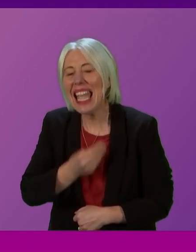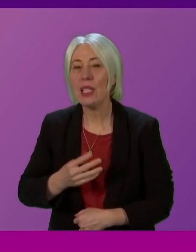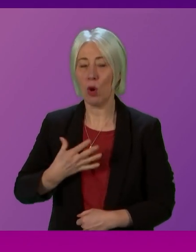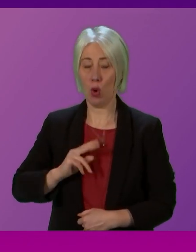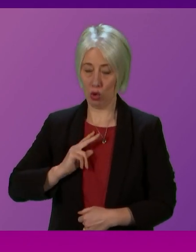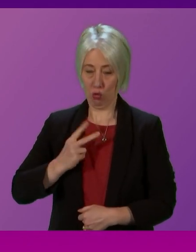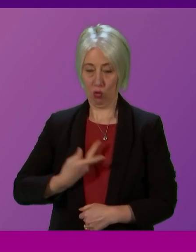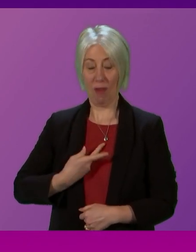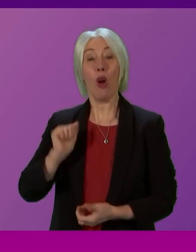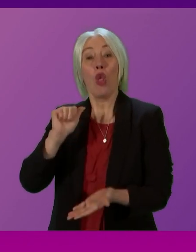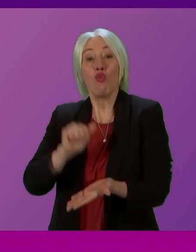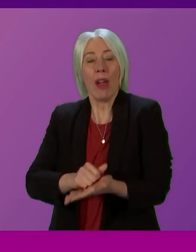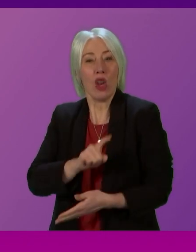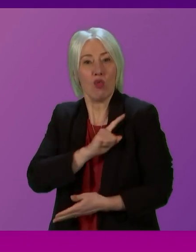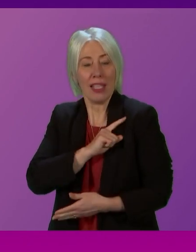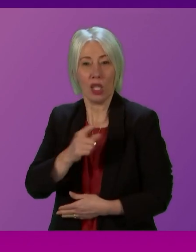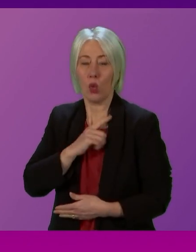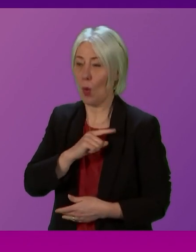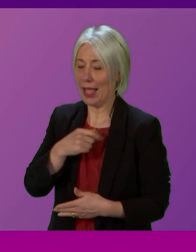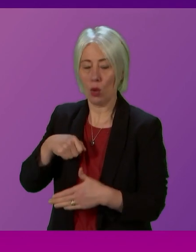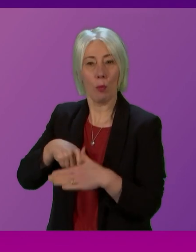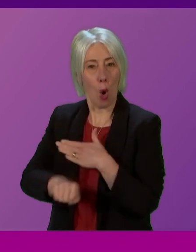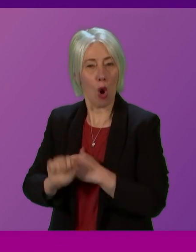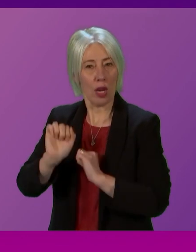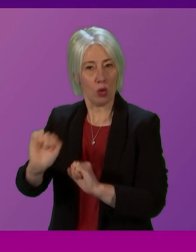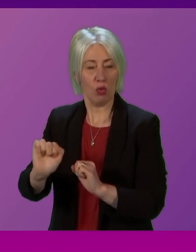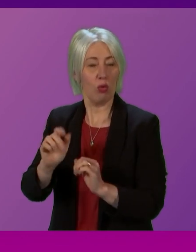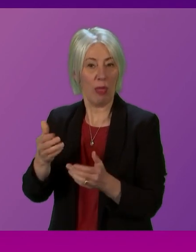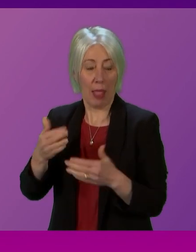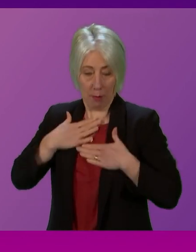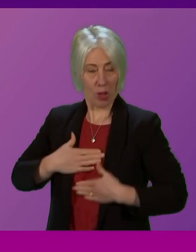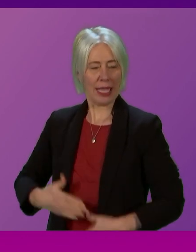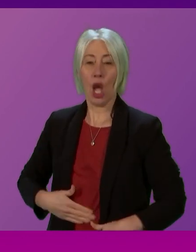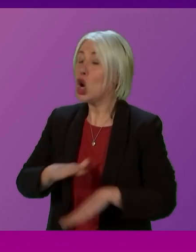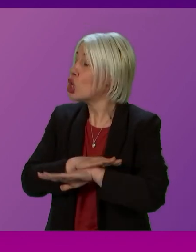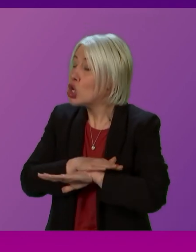right reasons because they’ve been born into that body … not because they’ve raped